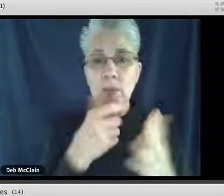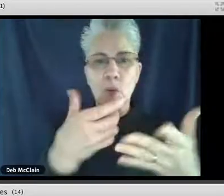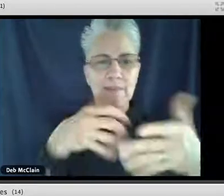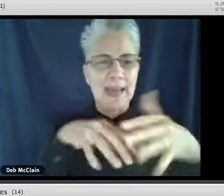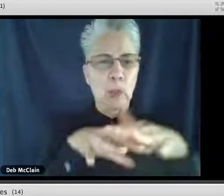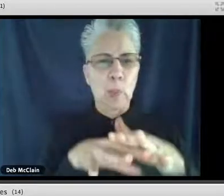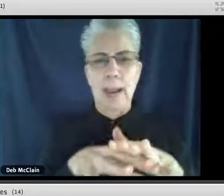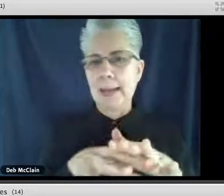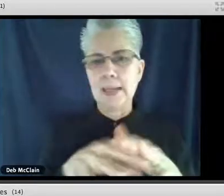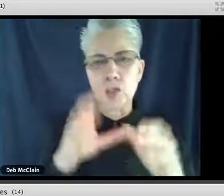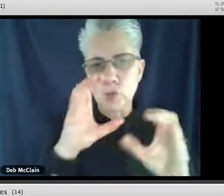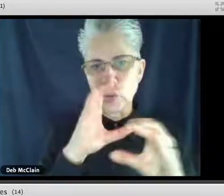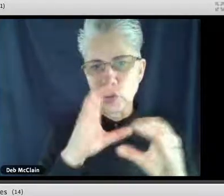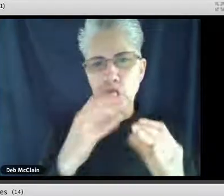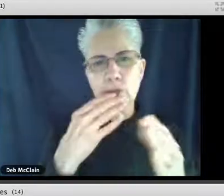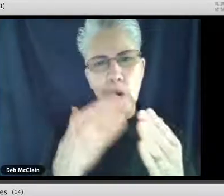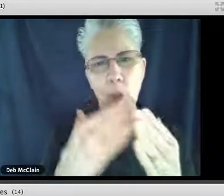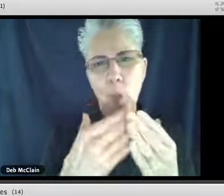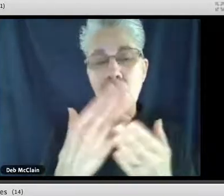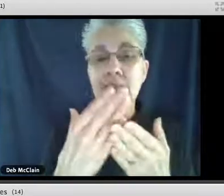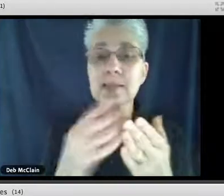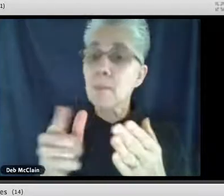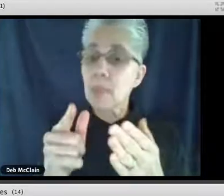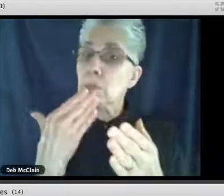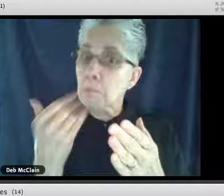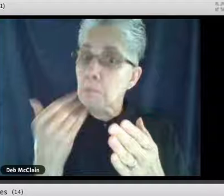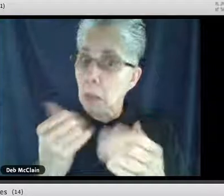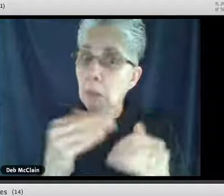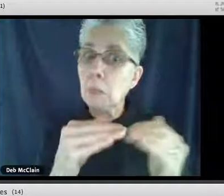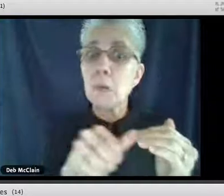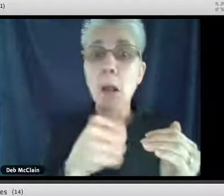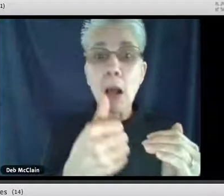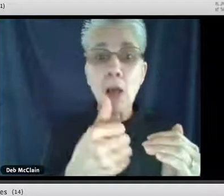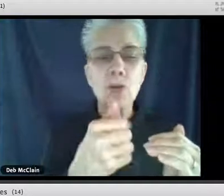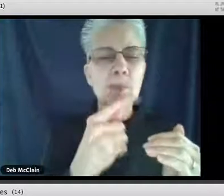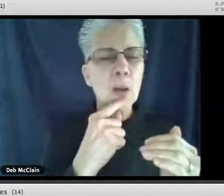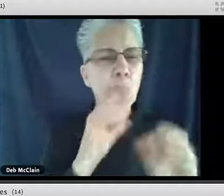some libraries better than others, so what am I actually searching when I search?